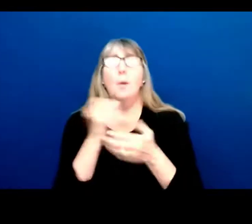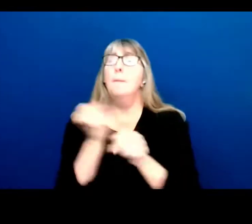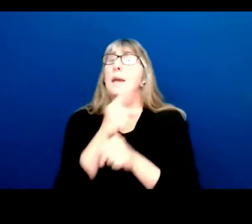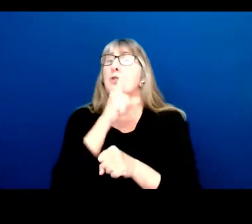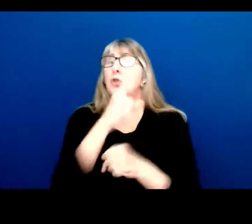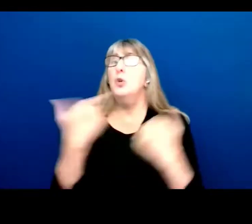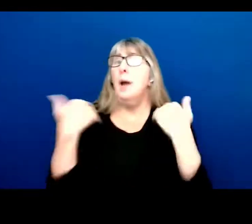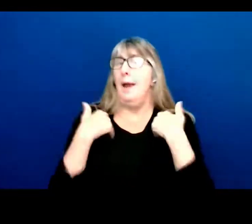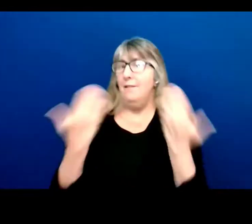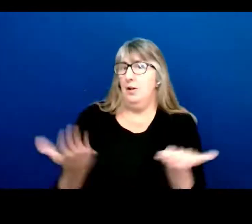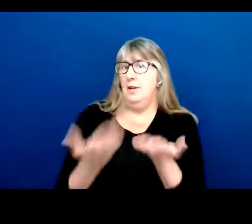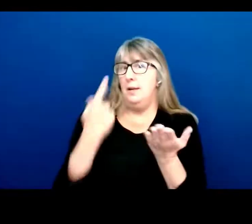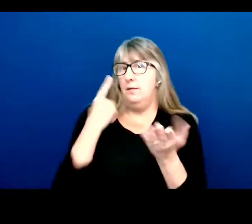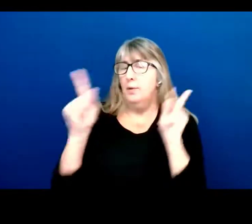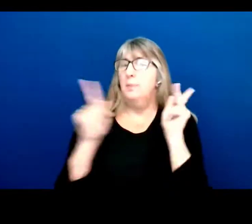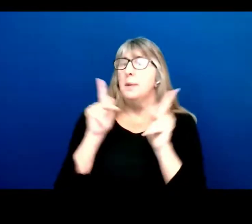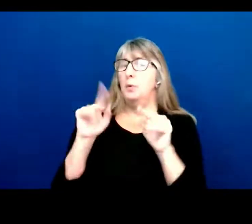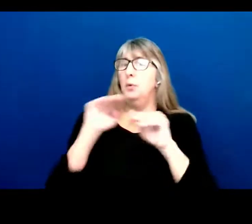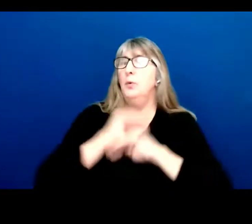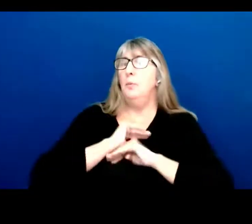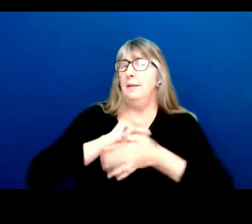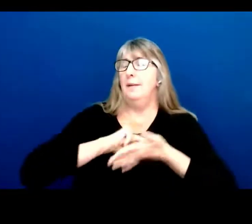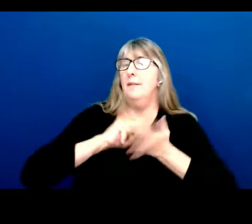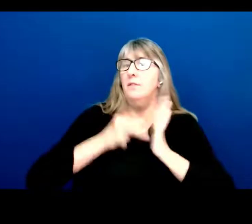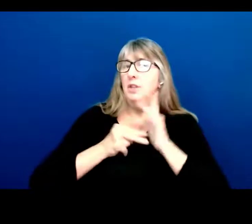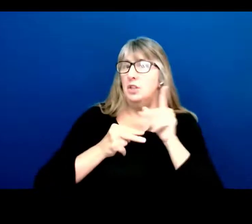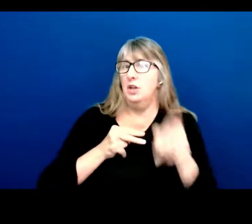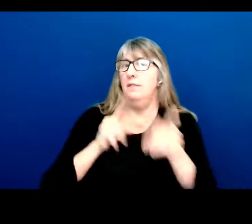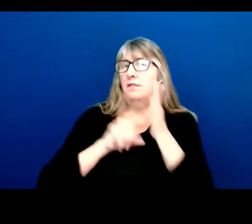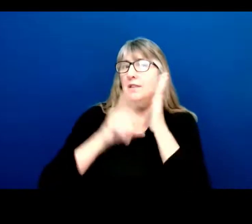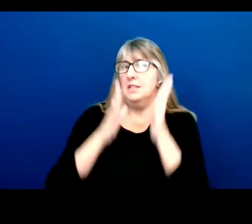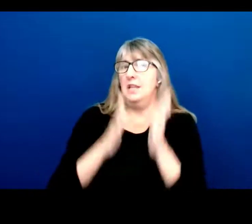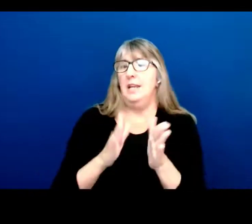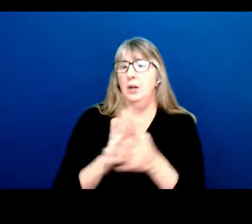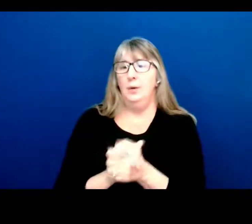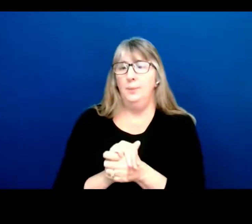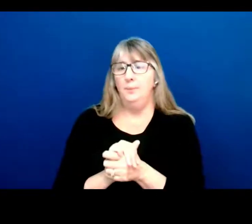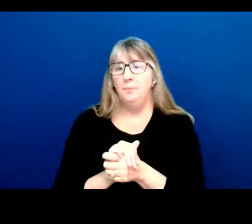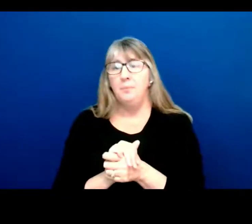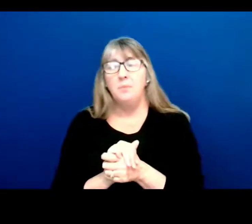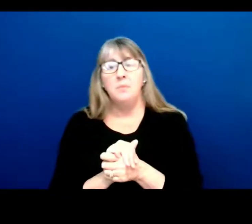for people who meet the definition of Investigator. So, prior to .. .